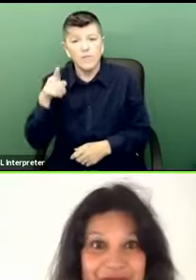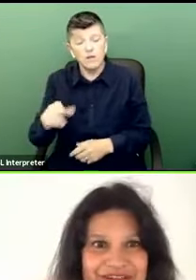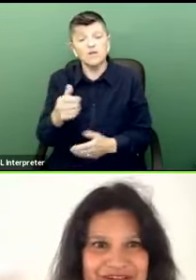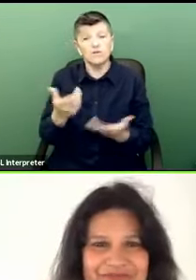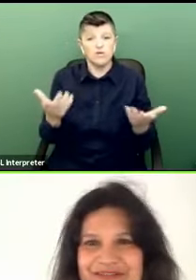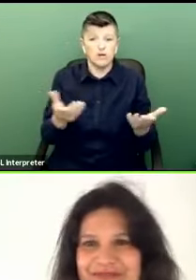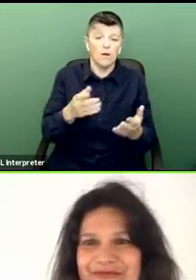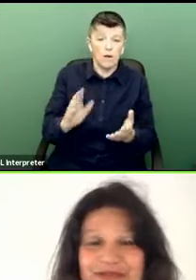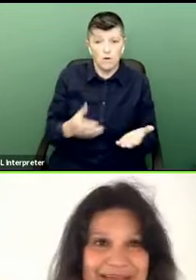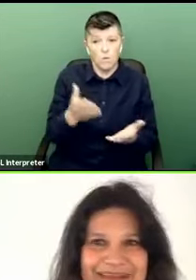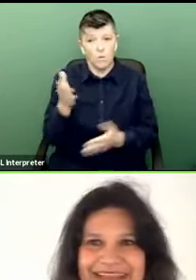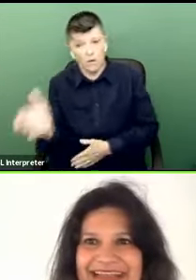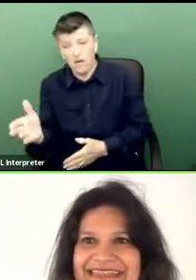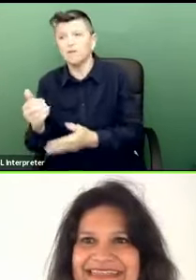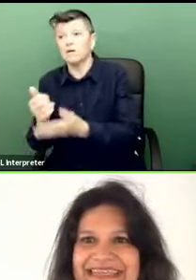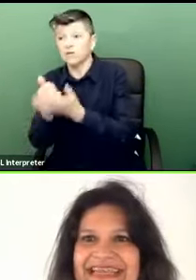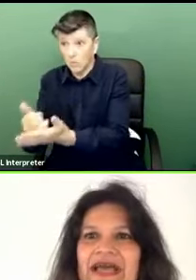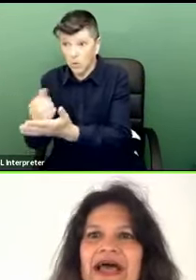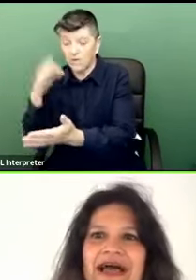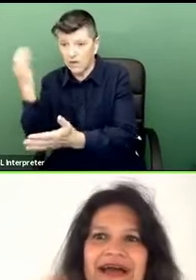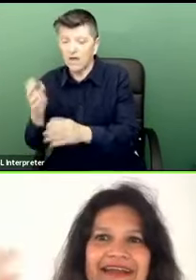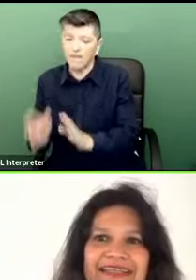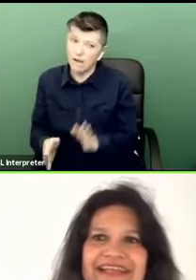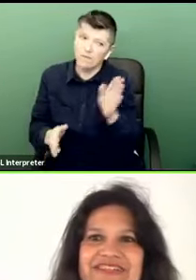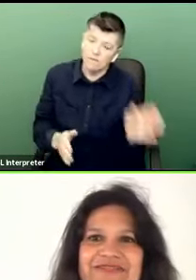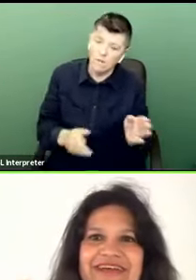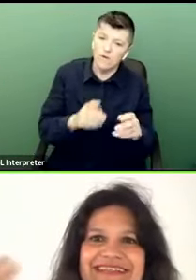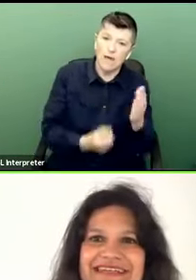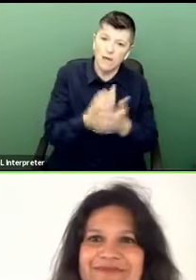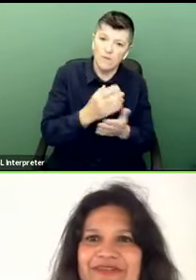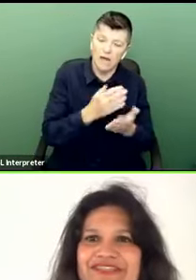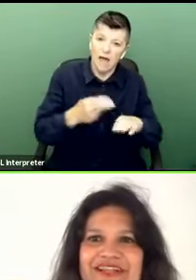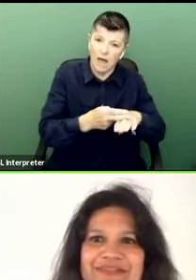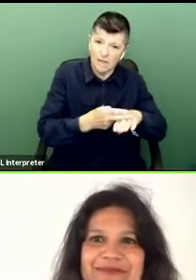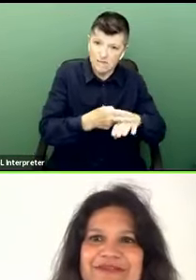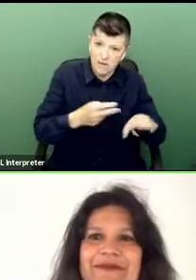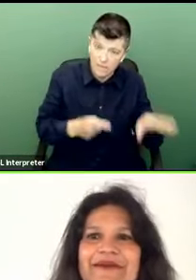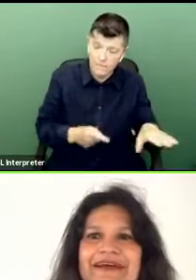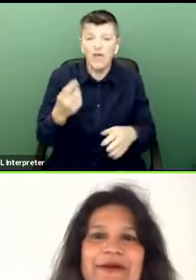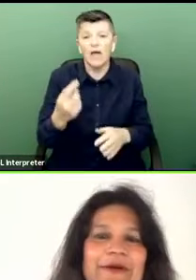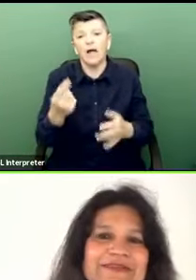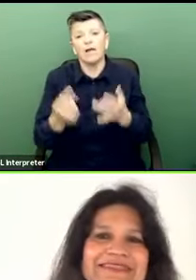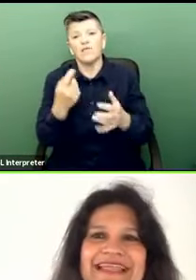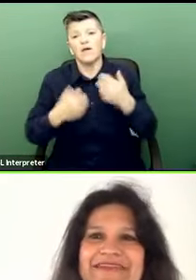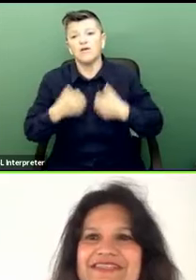and may be I will end with 2 and then you can decide how